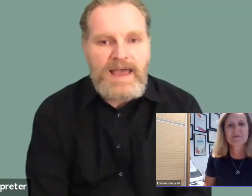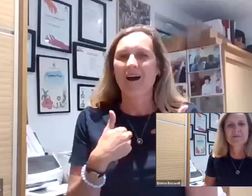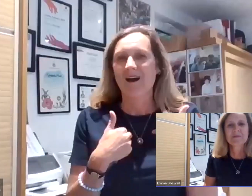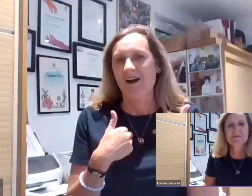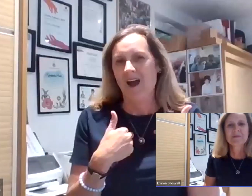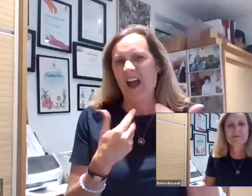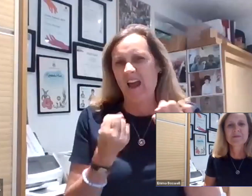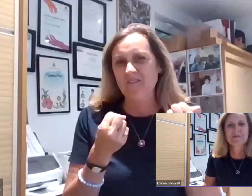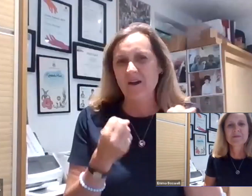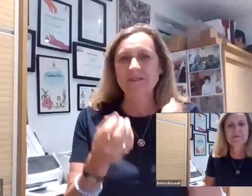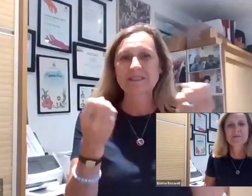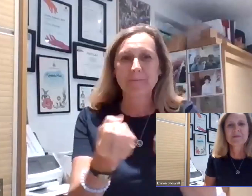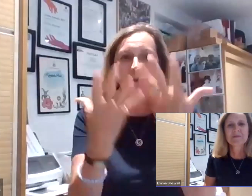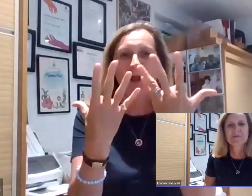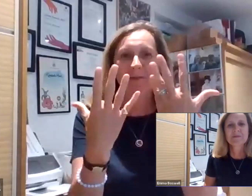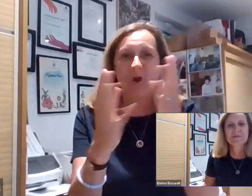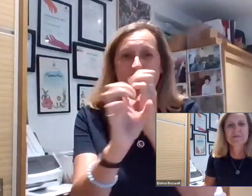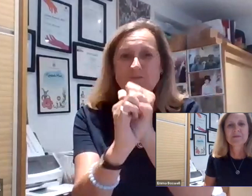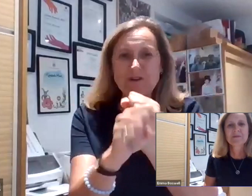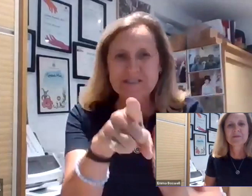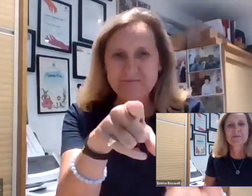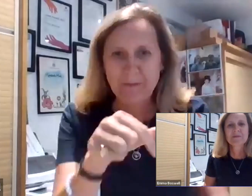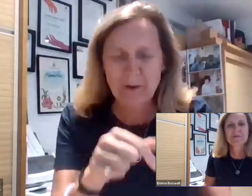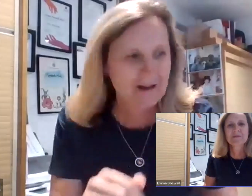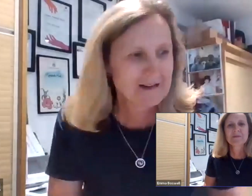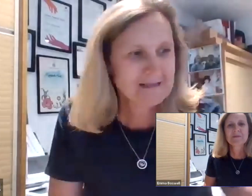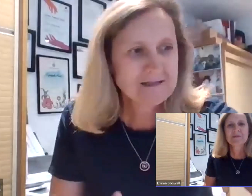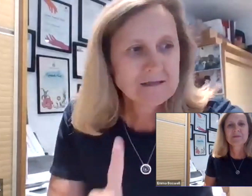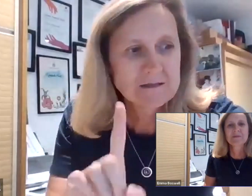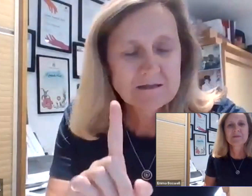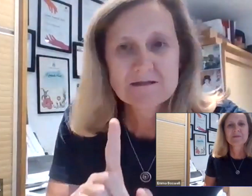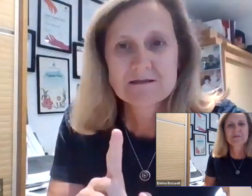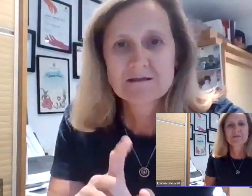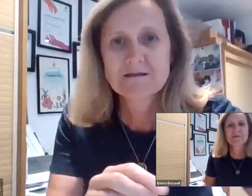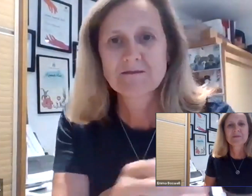I am an Emma, I am a she, I'm tall and I’ve got blonde hair, and I'm female. However,